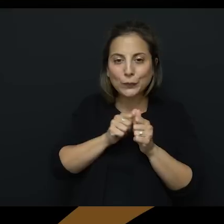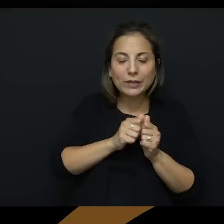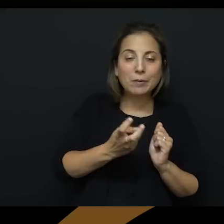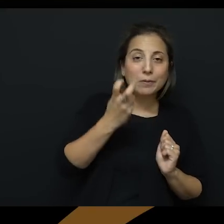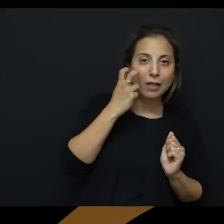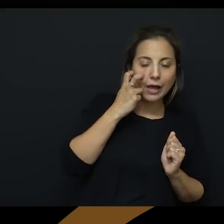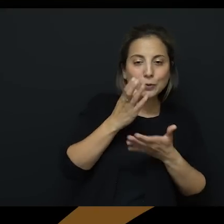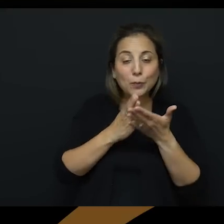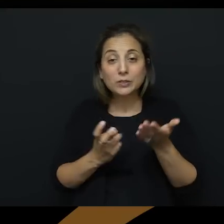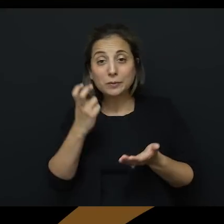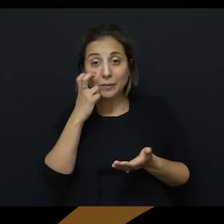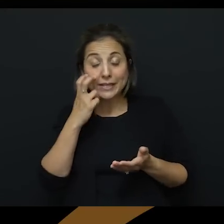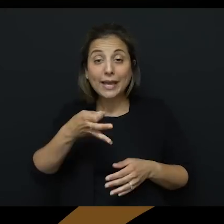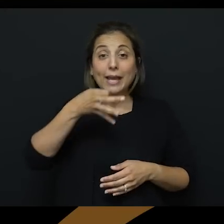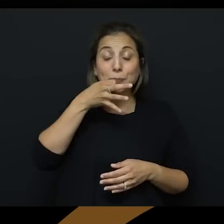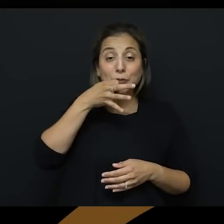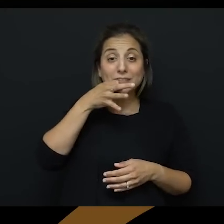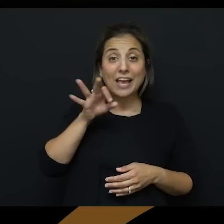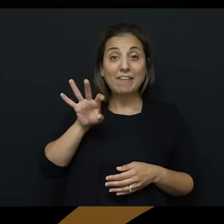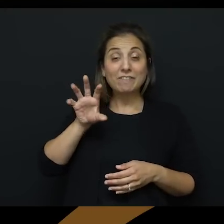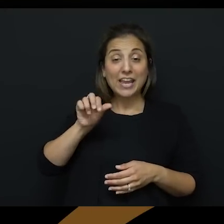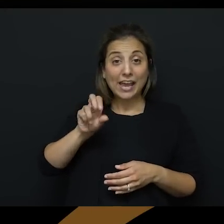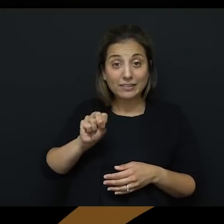to co-create this innovative and inclusive learning tool